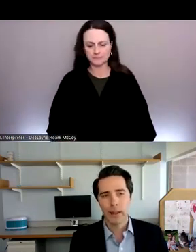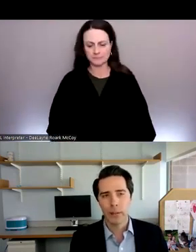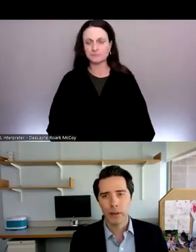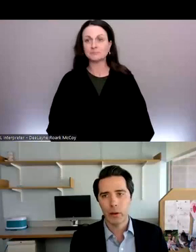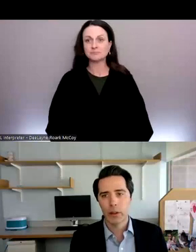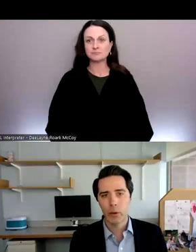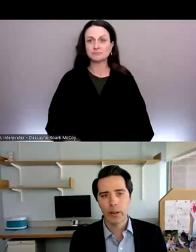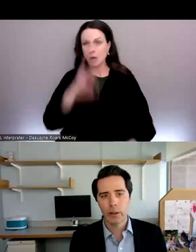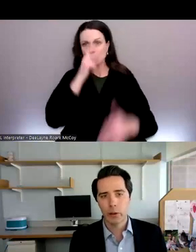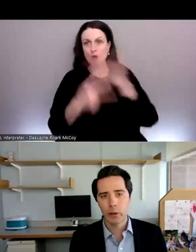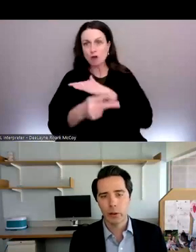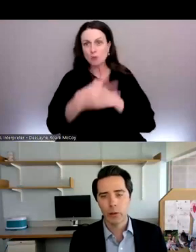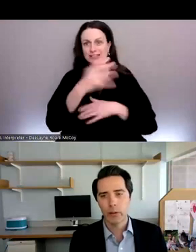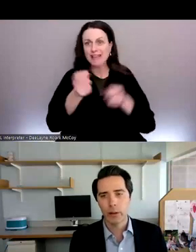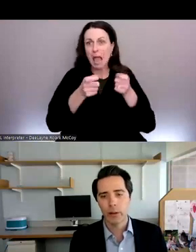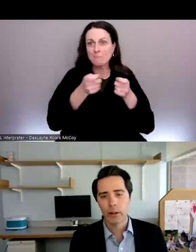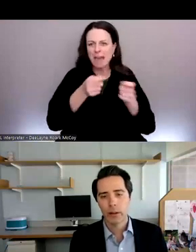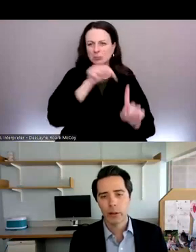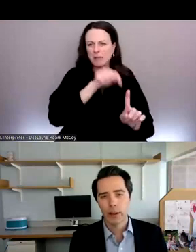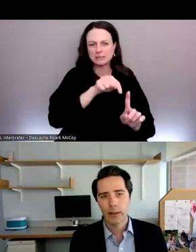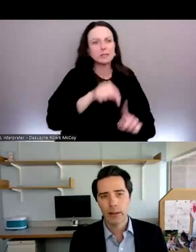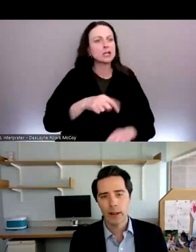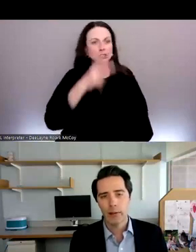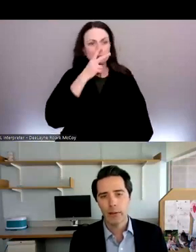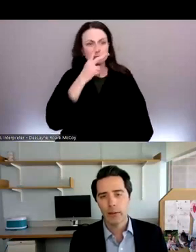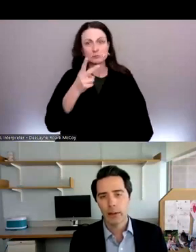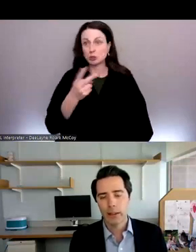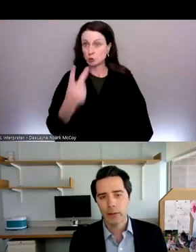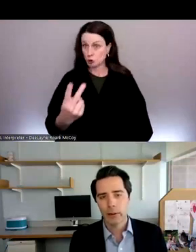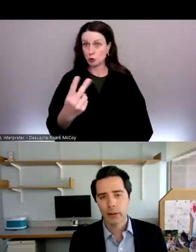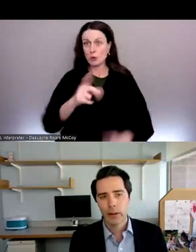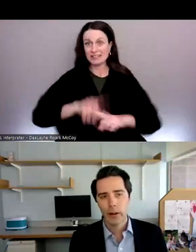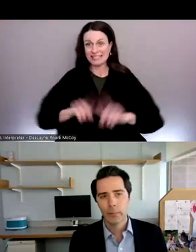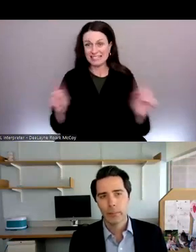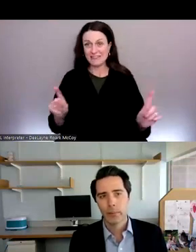management so I just wanted to show you two different genes that have a very